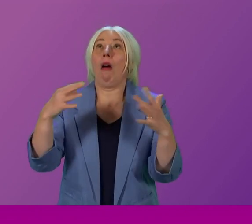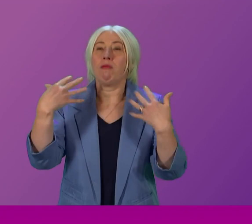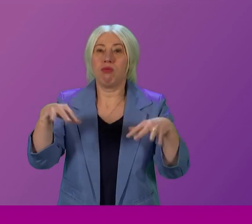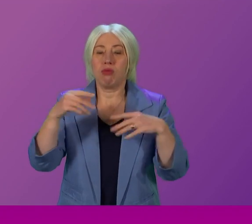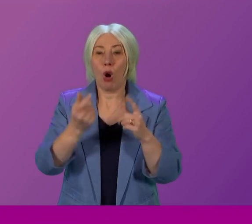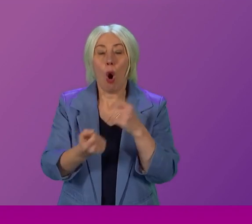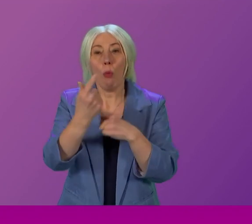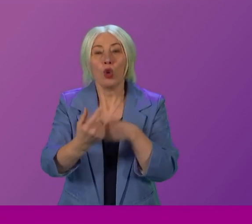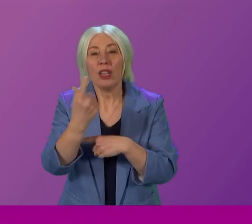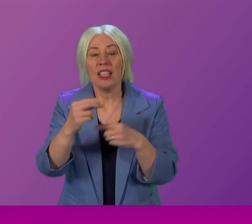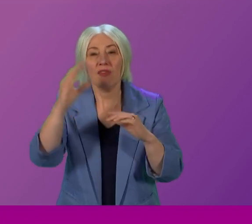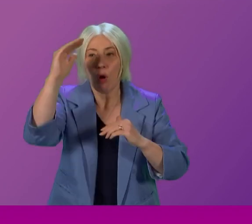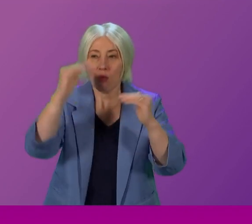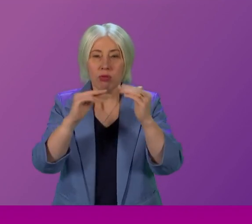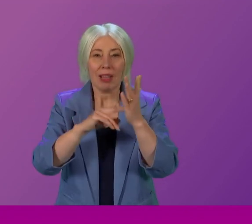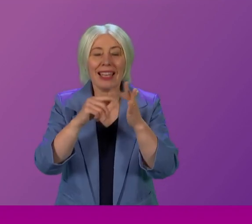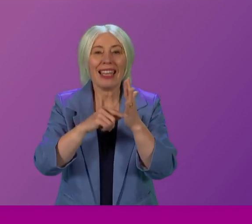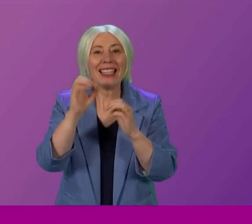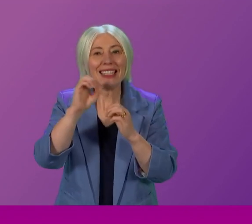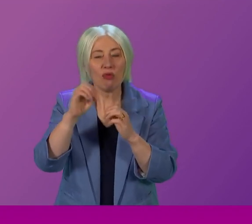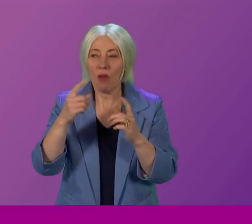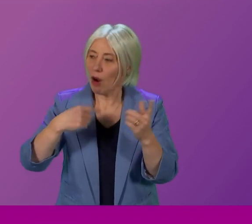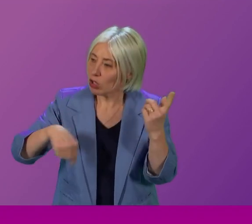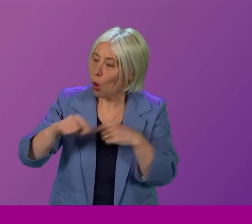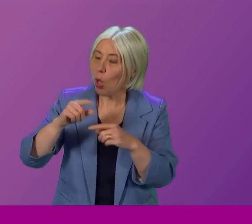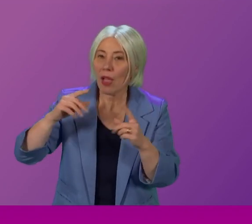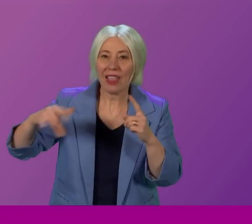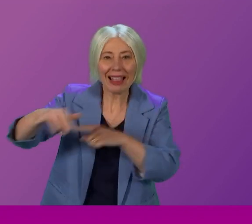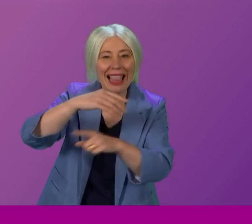system offers the industry, our economy and our climate. It highlights the importance of